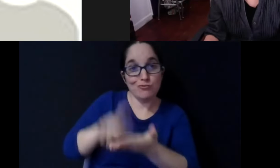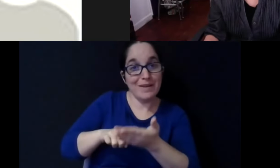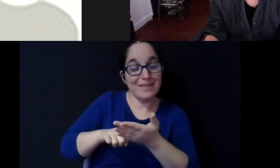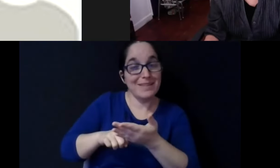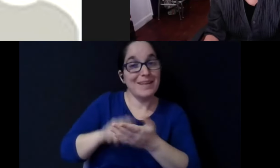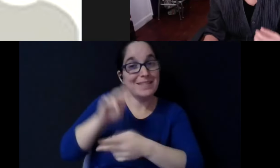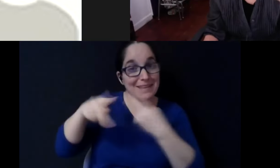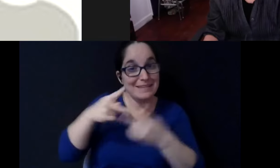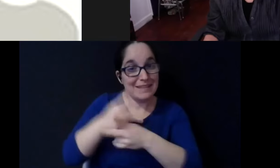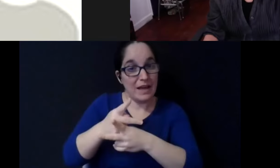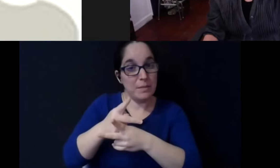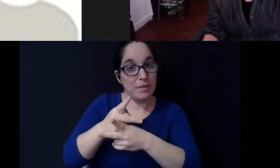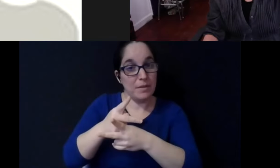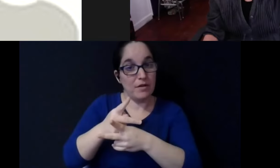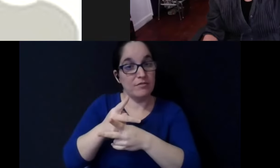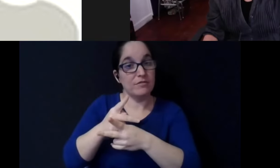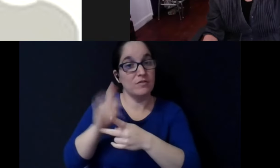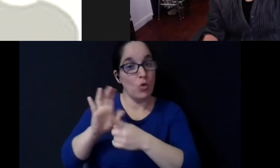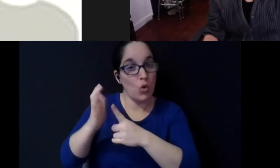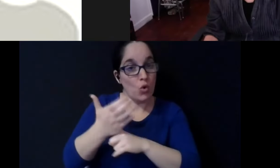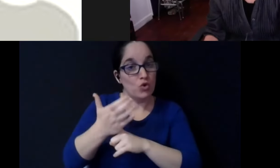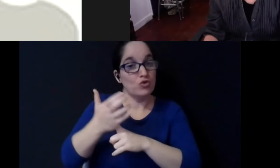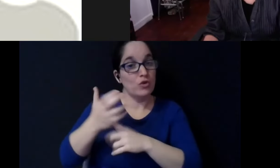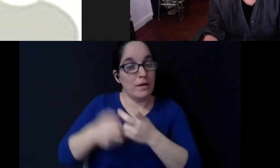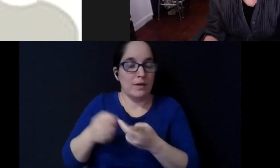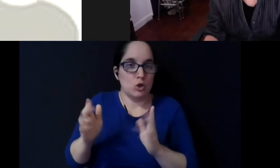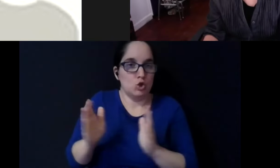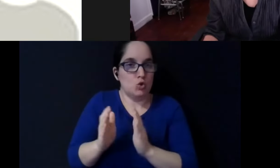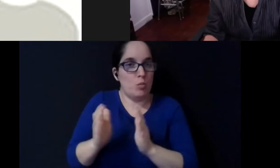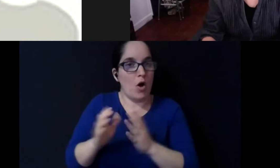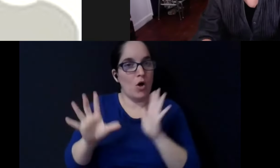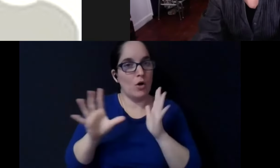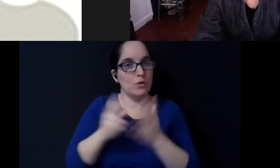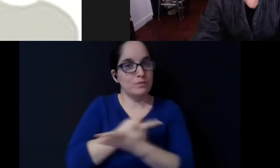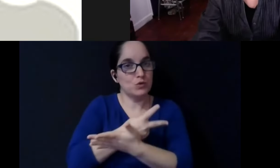possible only because we are a small graduate seminar post and I don't think I can do this